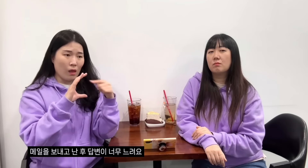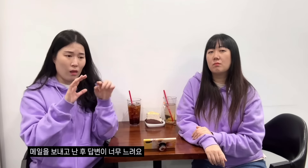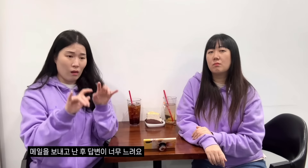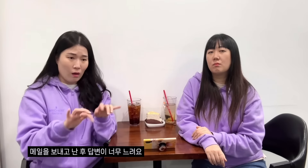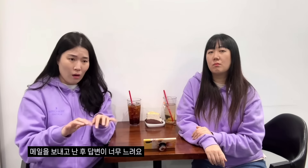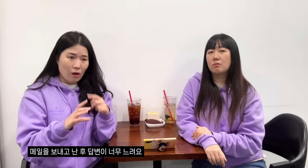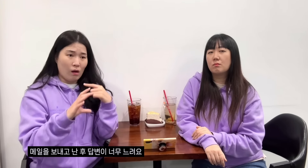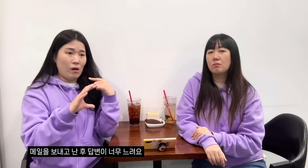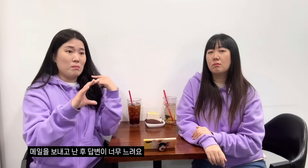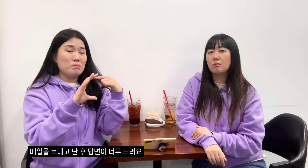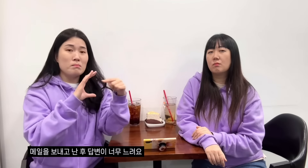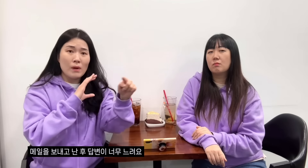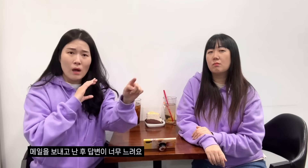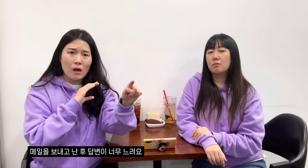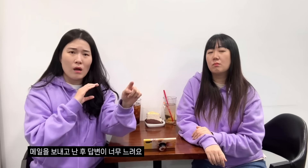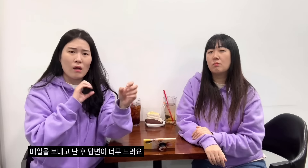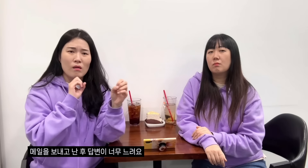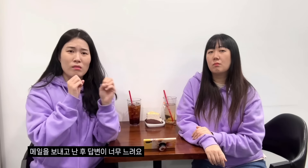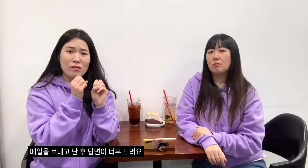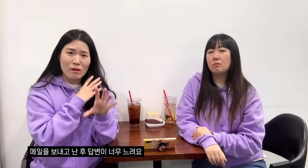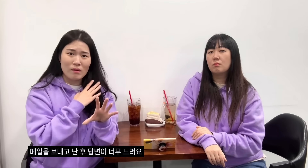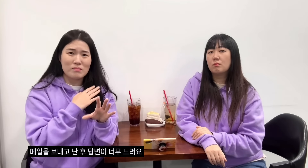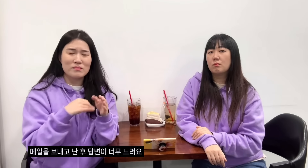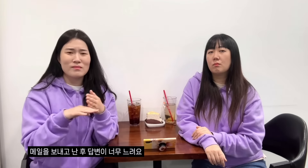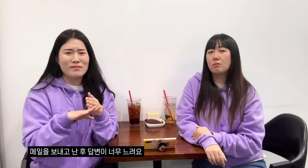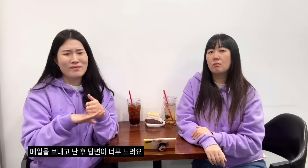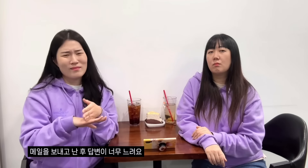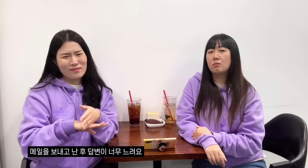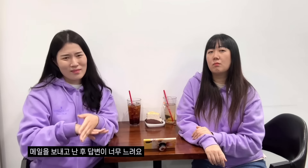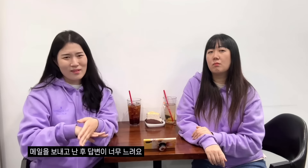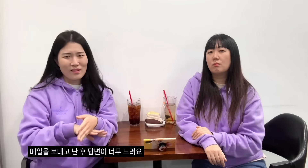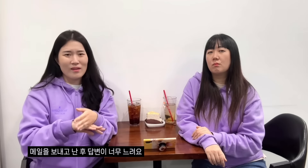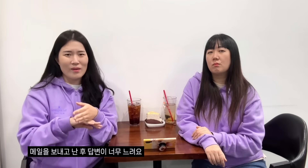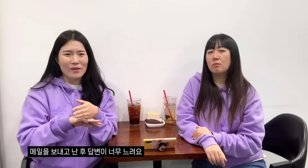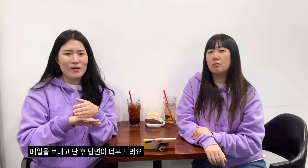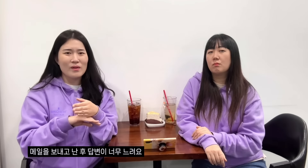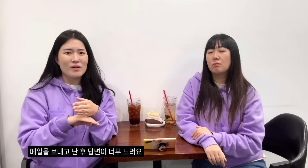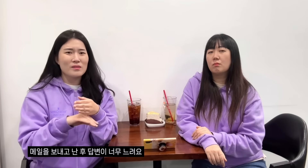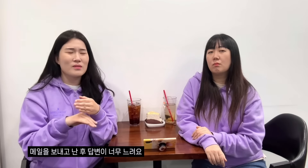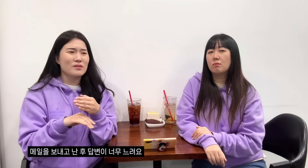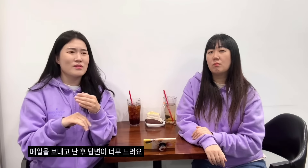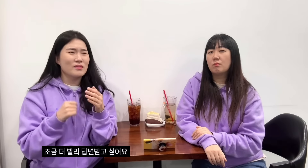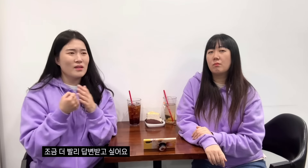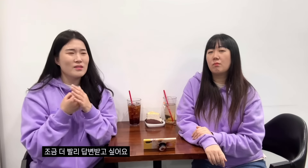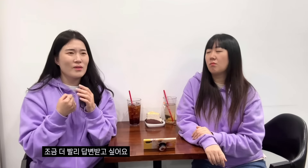Response after sending mail is too slow